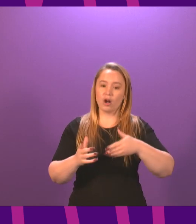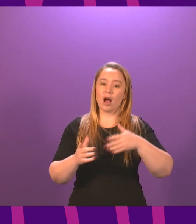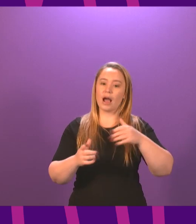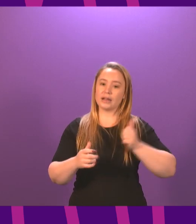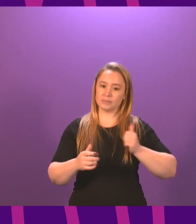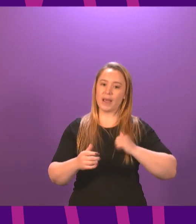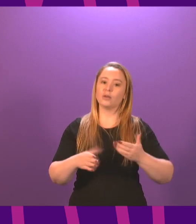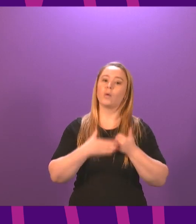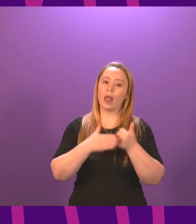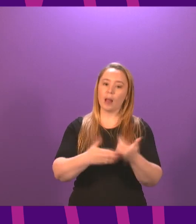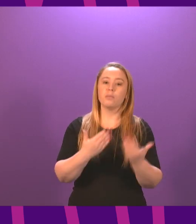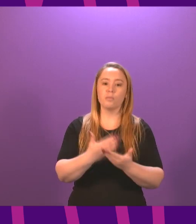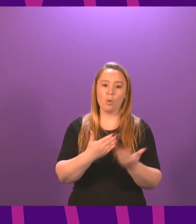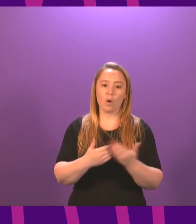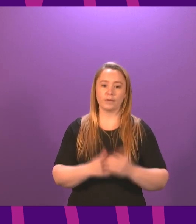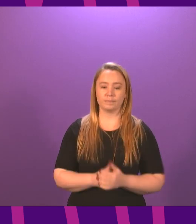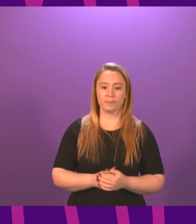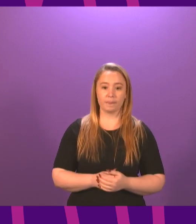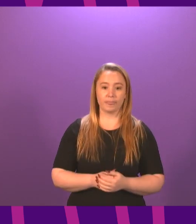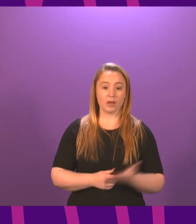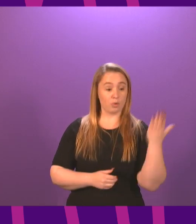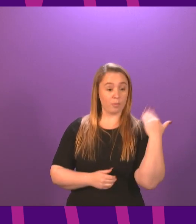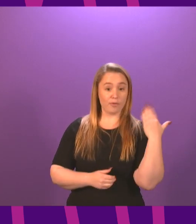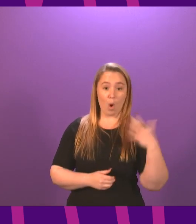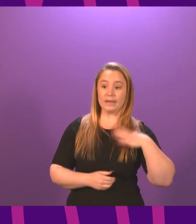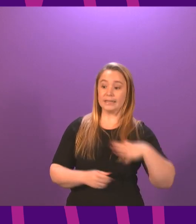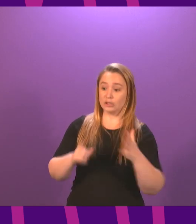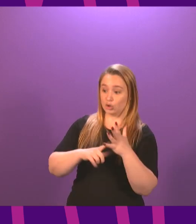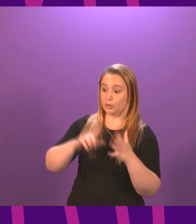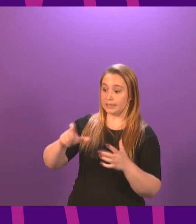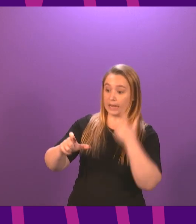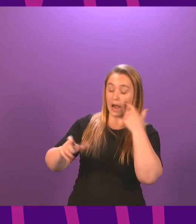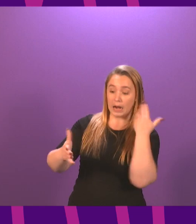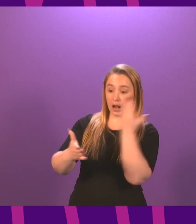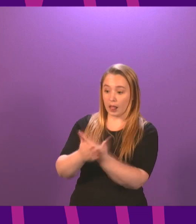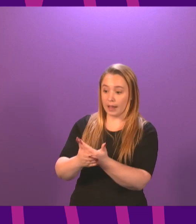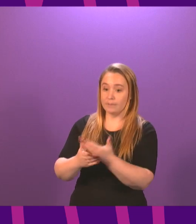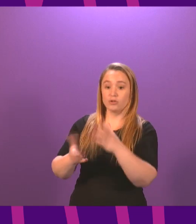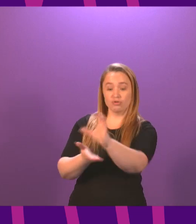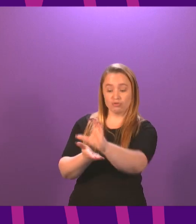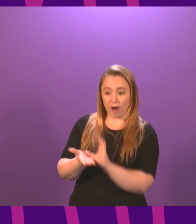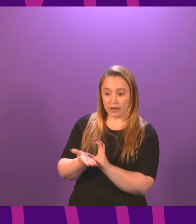First, someone will no longer have to be in receipt of universal credit if the assessment